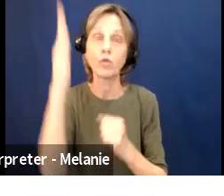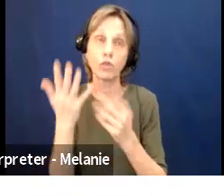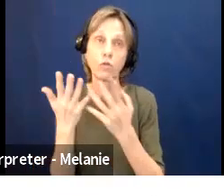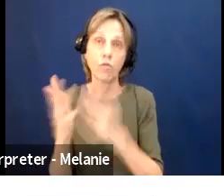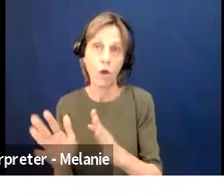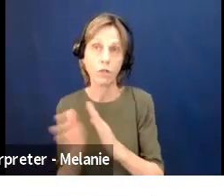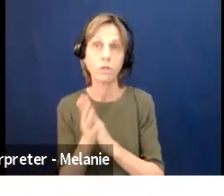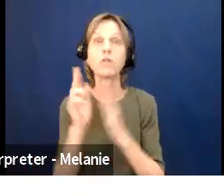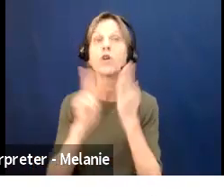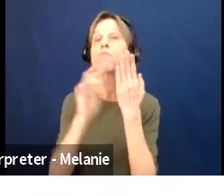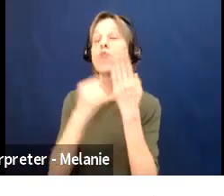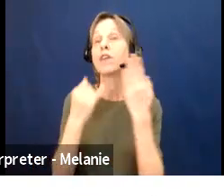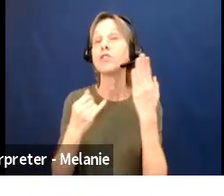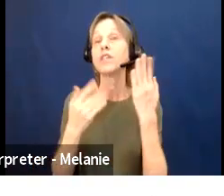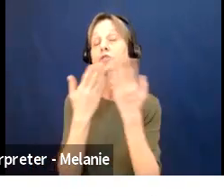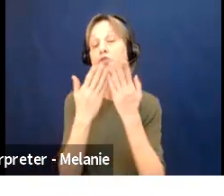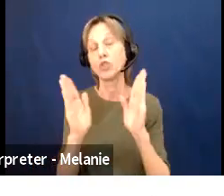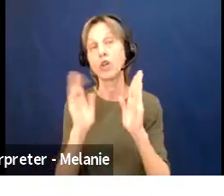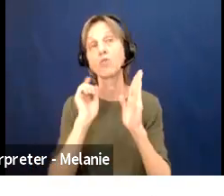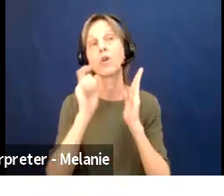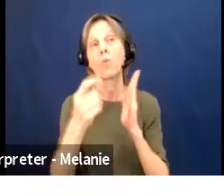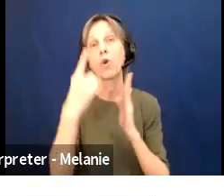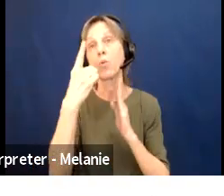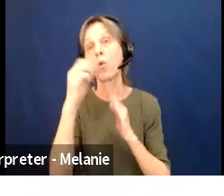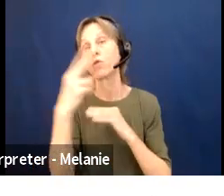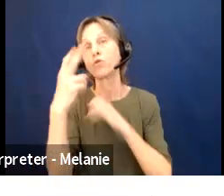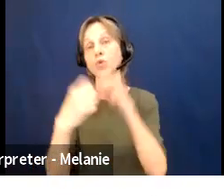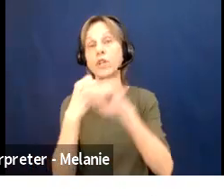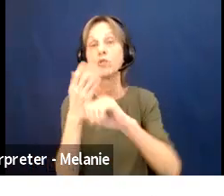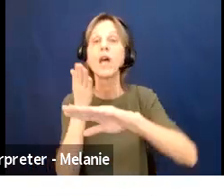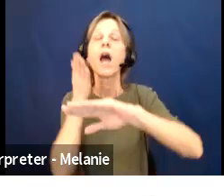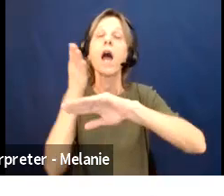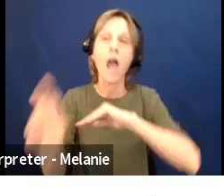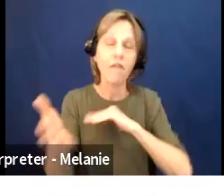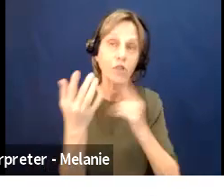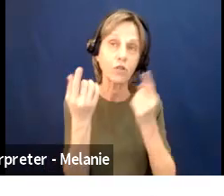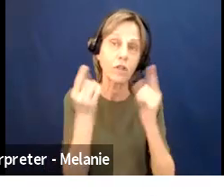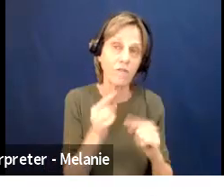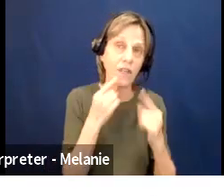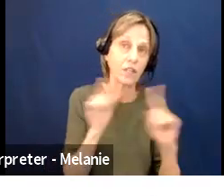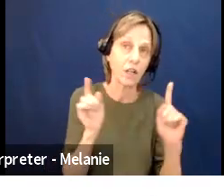a year or two after the event is declared an estimate for the Hazard Mitigation Grant